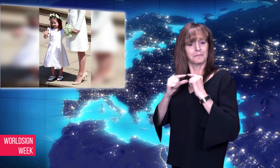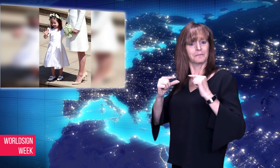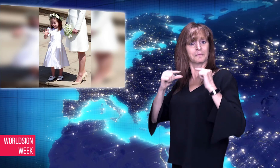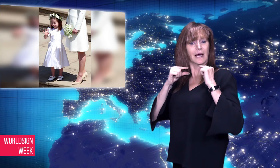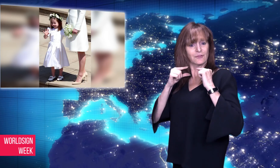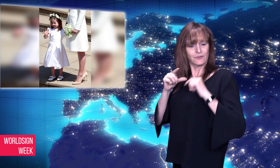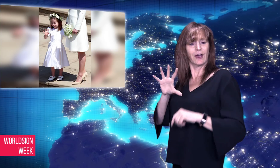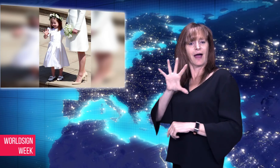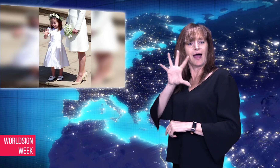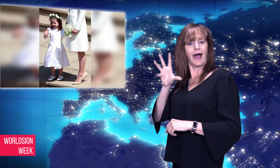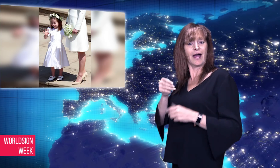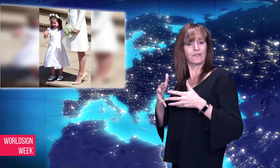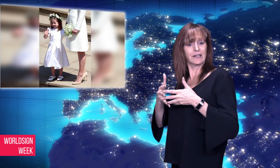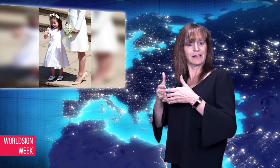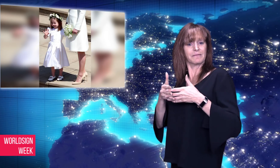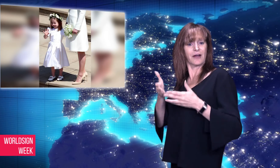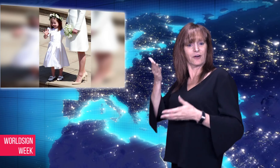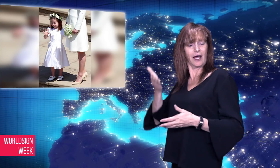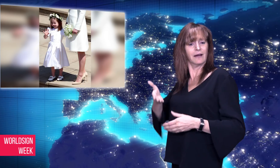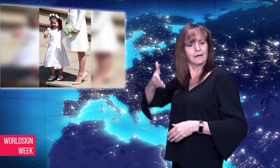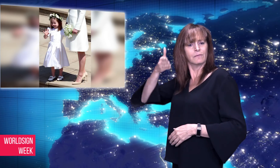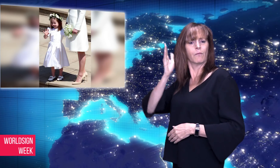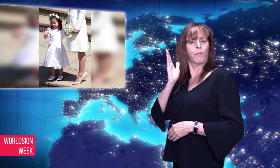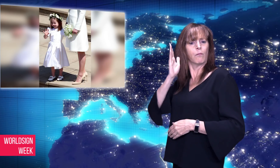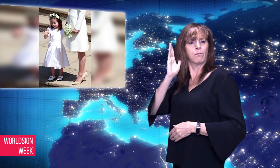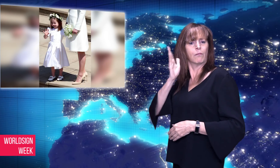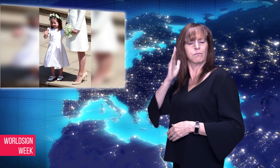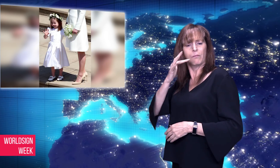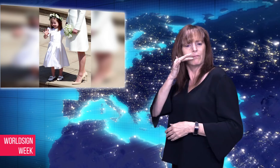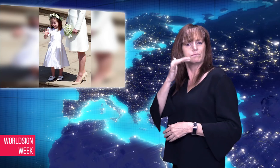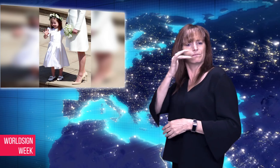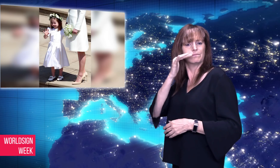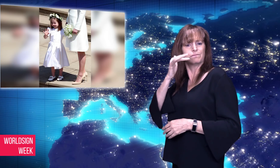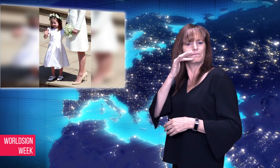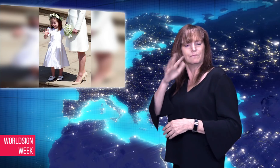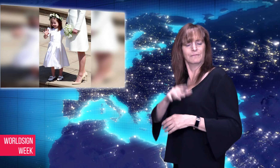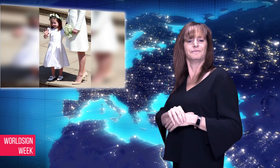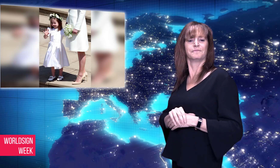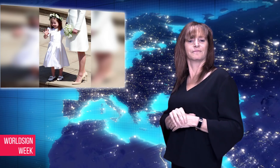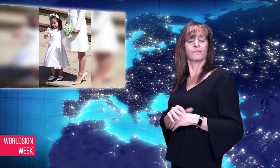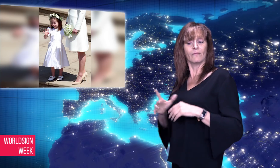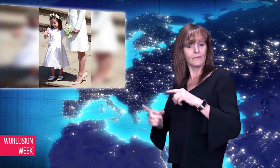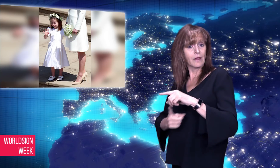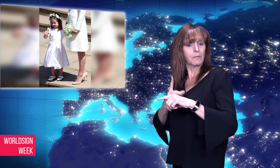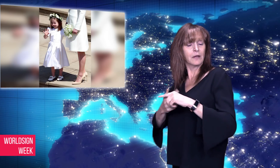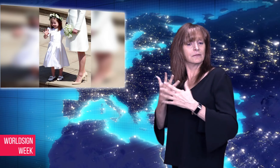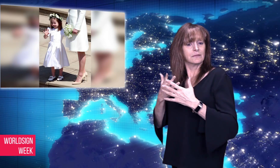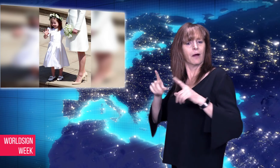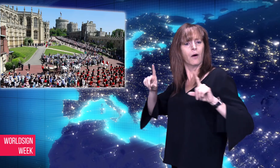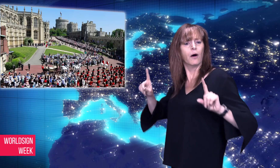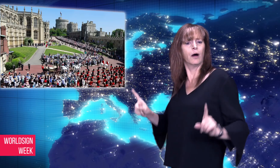American pastor, and music by a